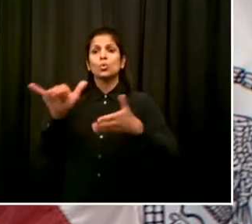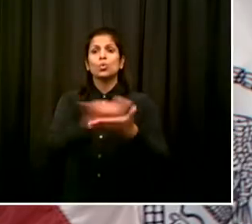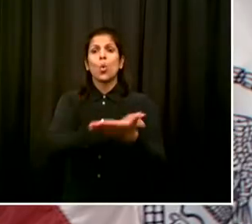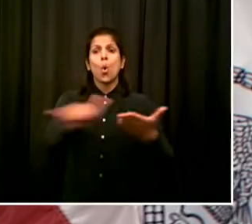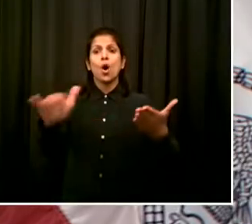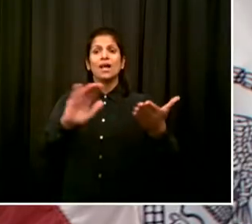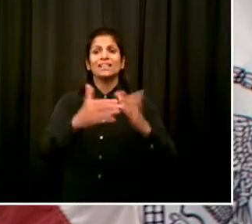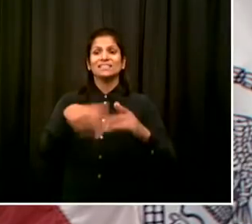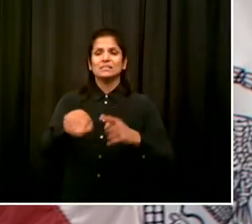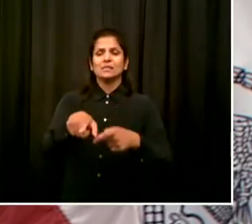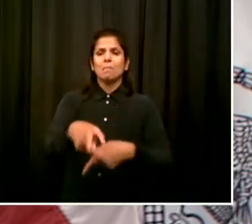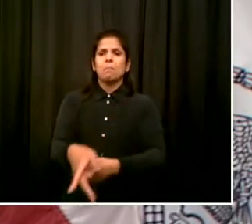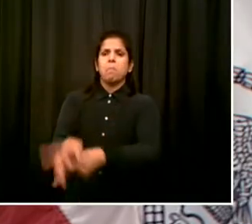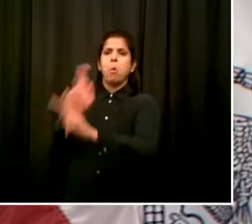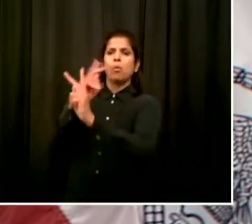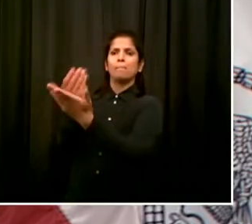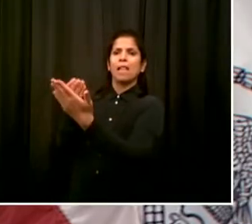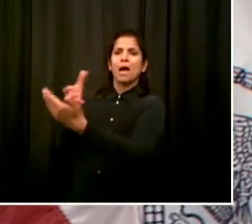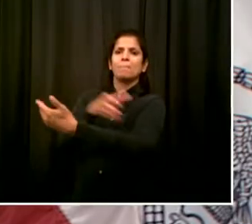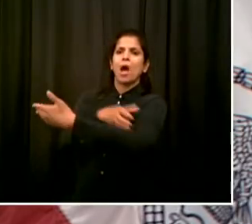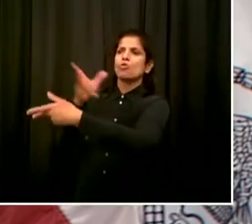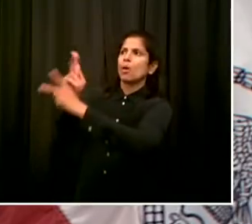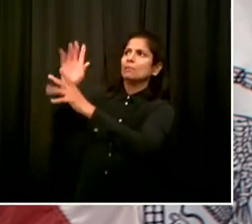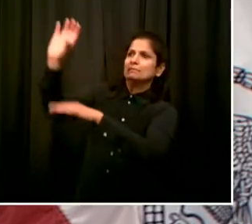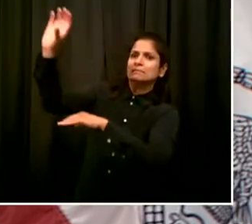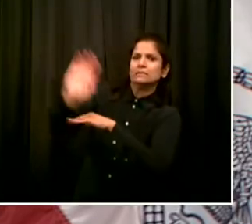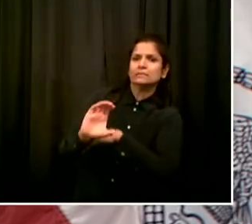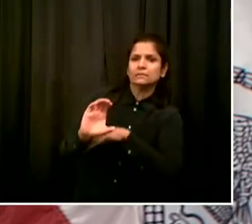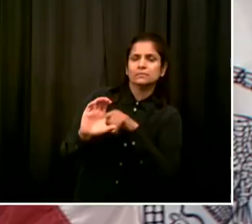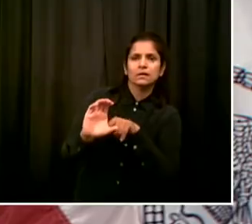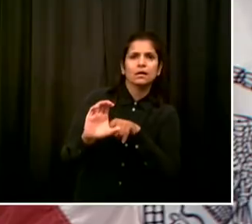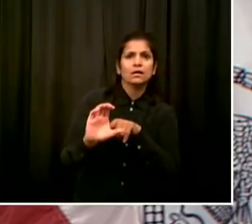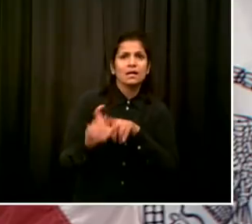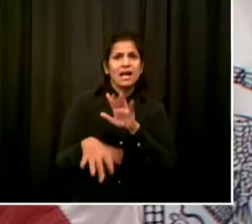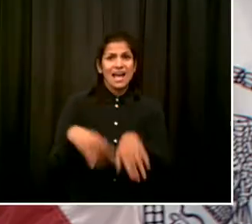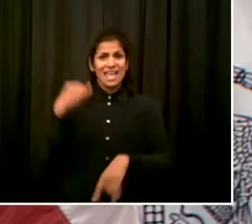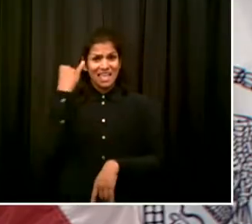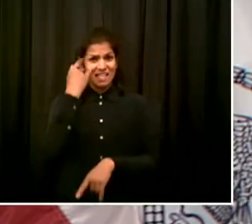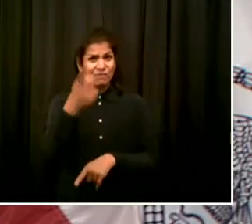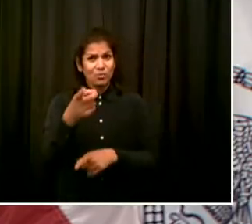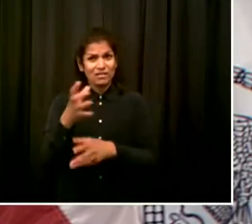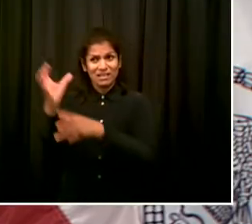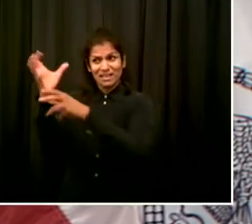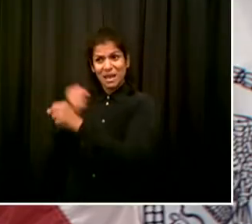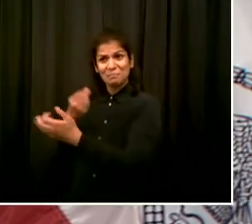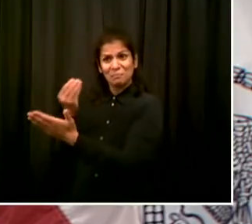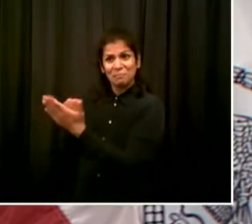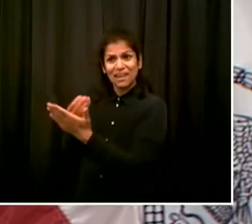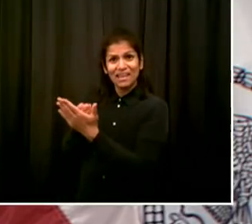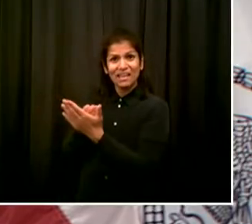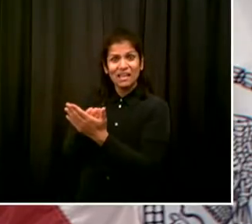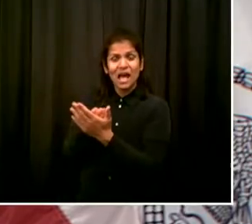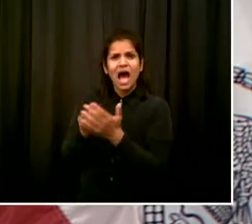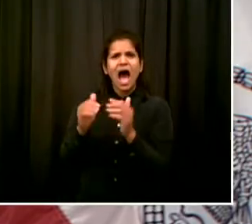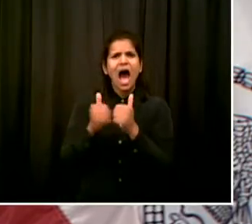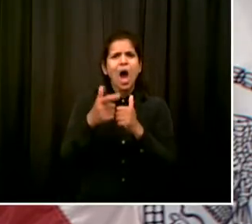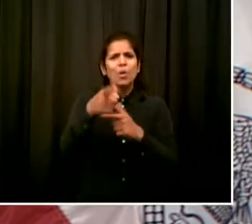CITY AND THAIT T WILL BE MISUSED AND I UNDERSTAND YOUR POSITION THAT THIS IS